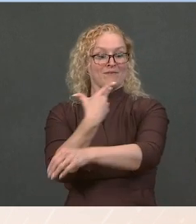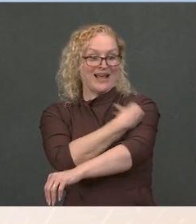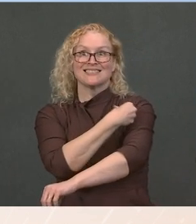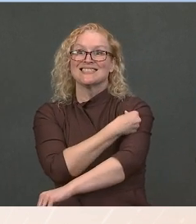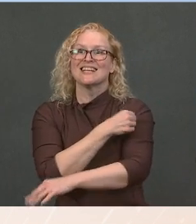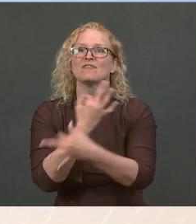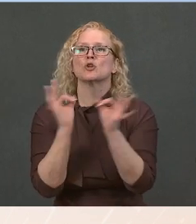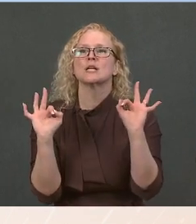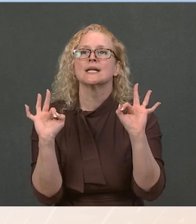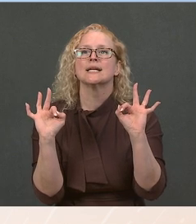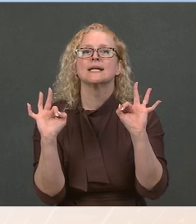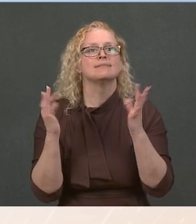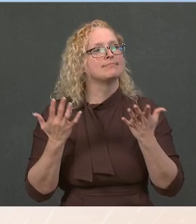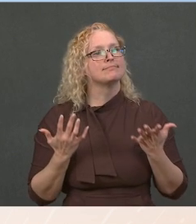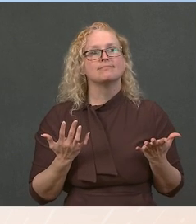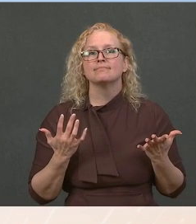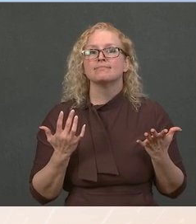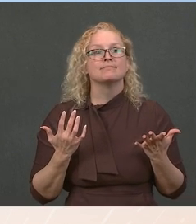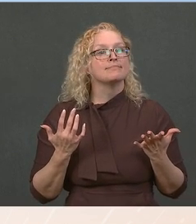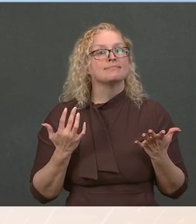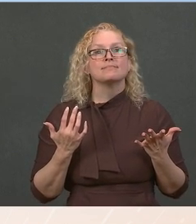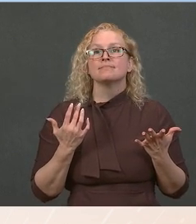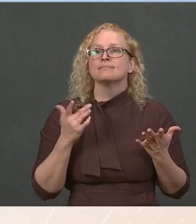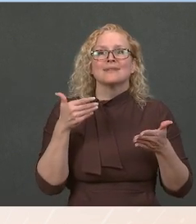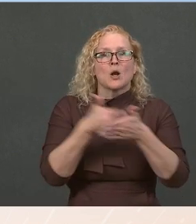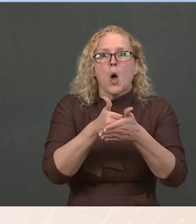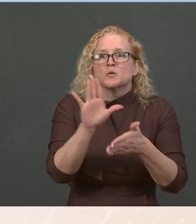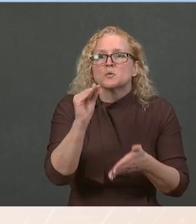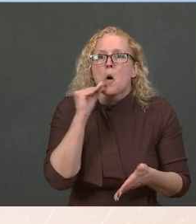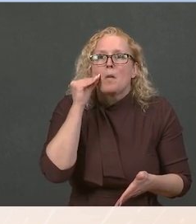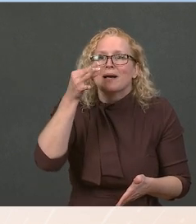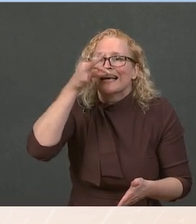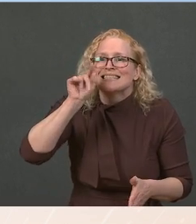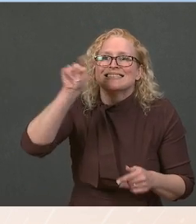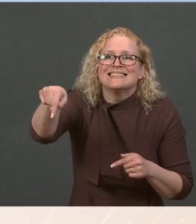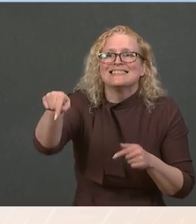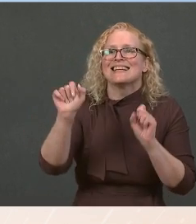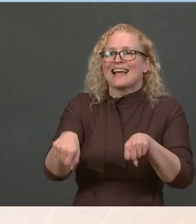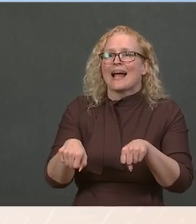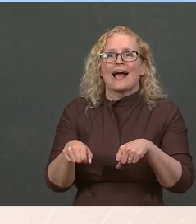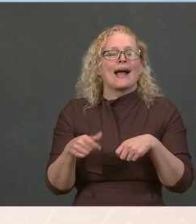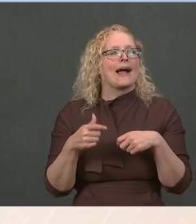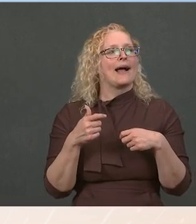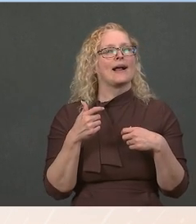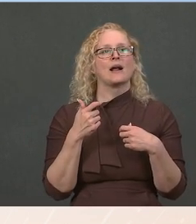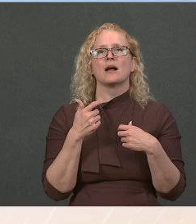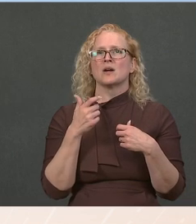you know, five miles away from their home in majority -- in the majority of places across the country. And we're going to just, kind of,